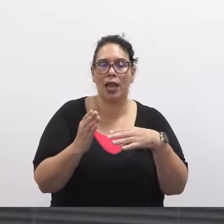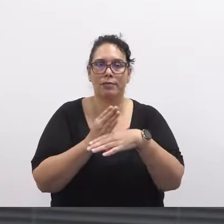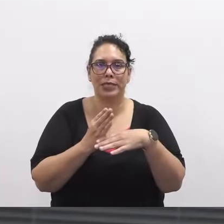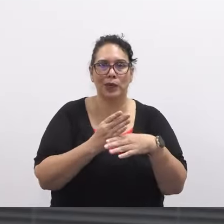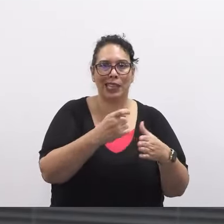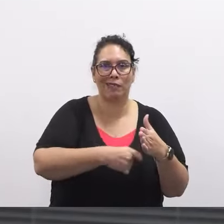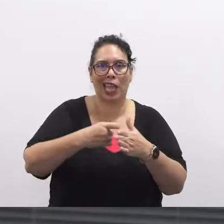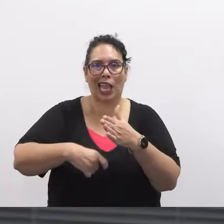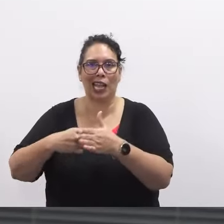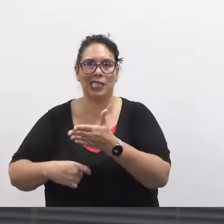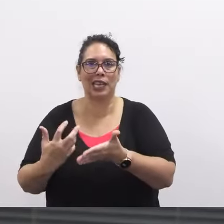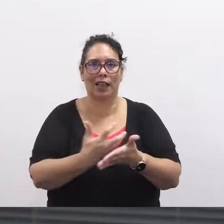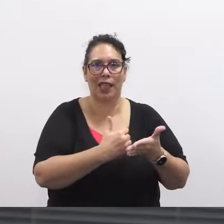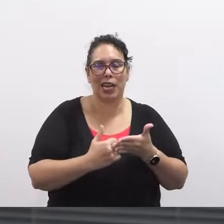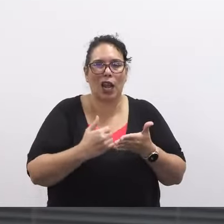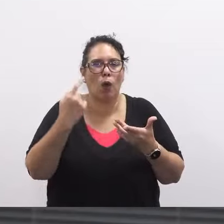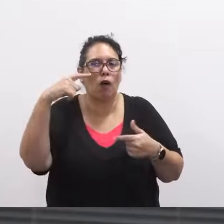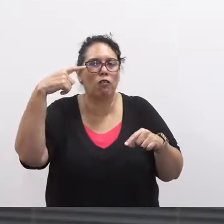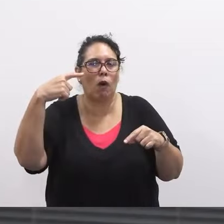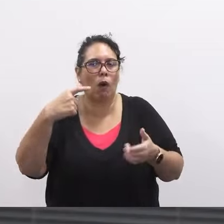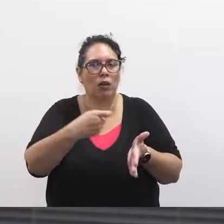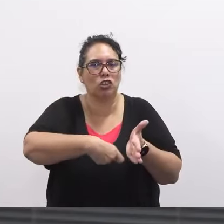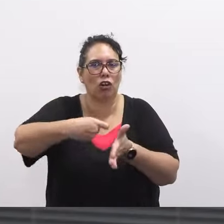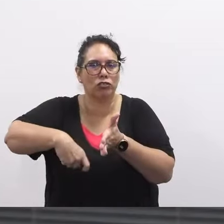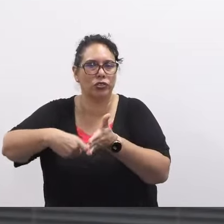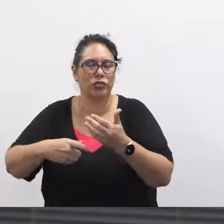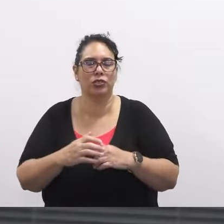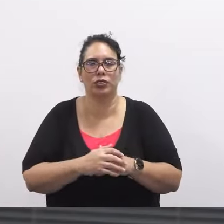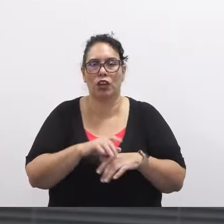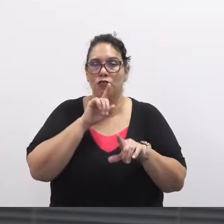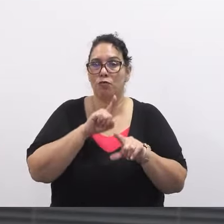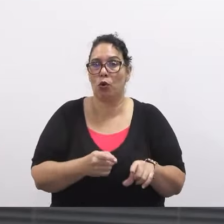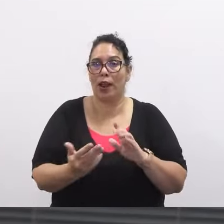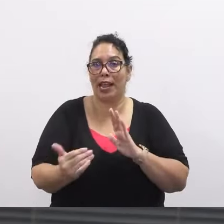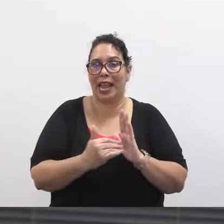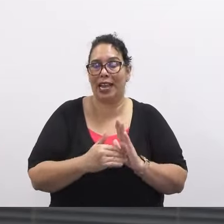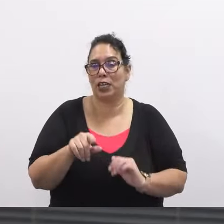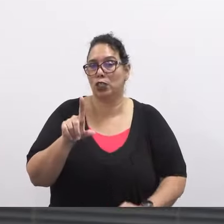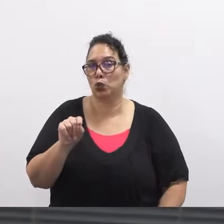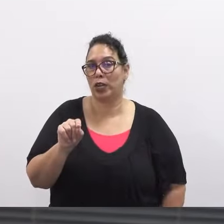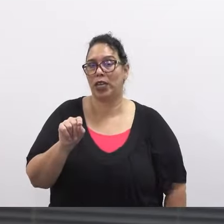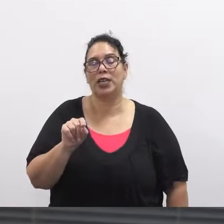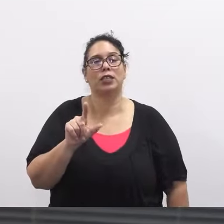and the purpose for which they are charged. The report again is for the 2021 fiscal year.